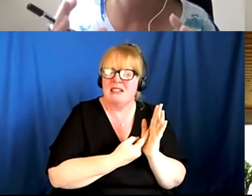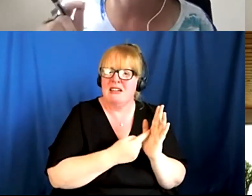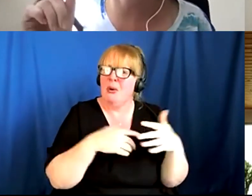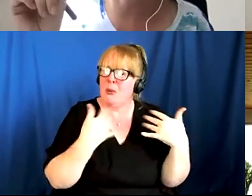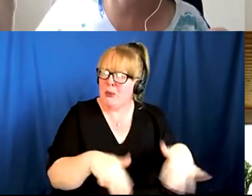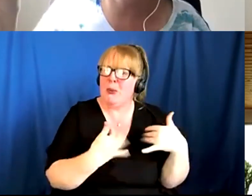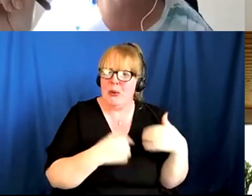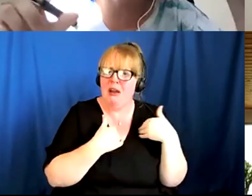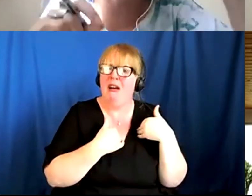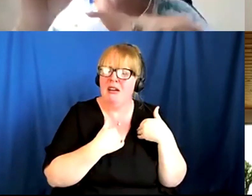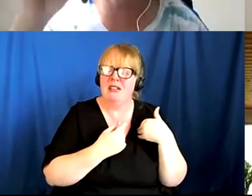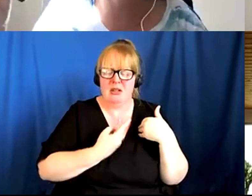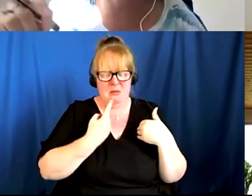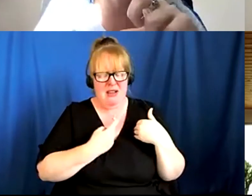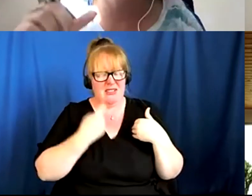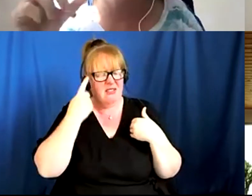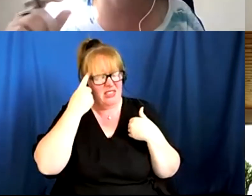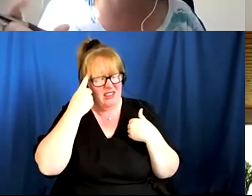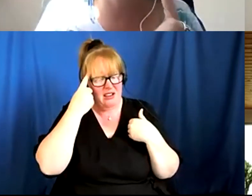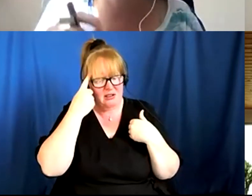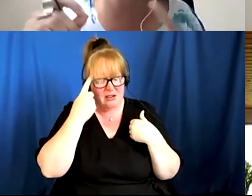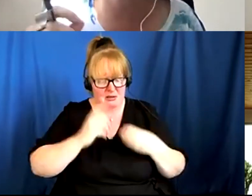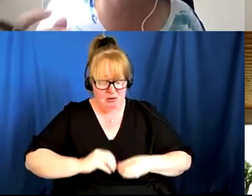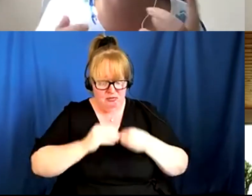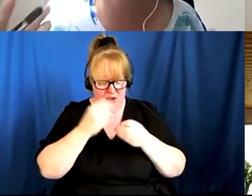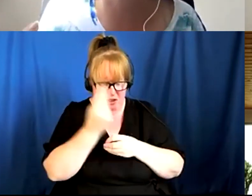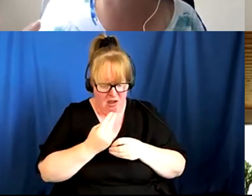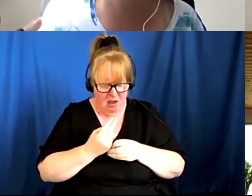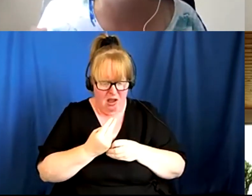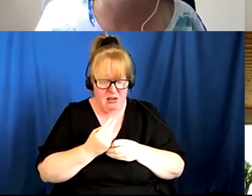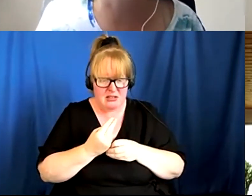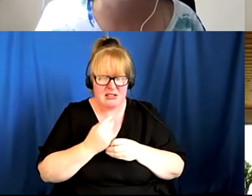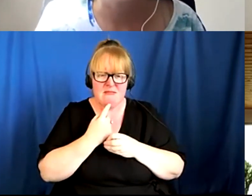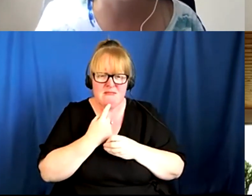I kind of think, how do I connect those dots? So, it comes as an artwork, you know, how can